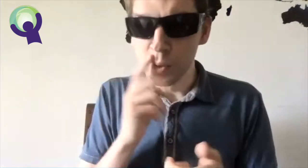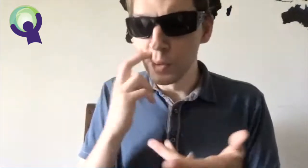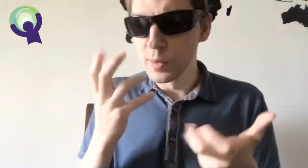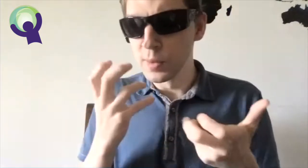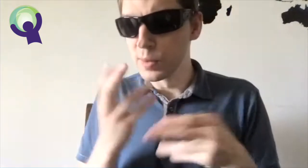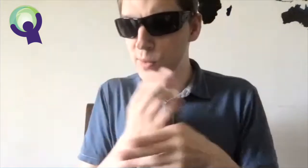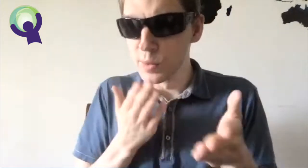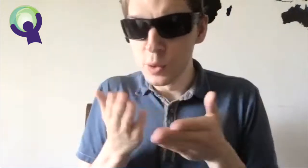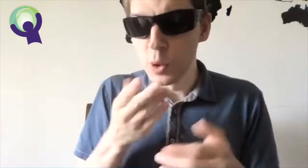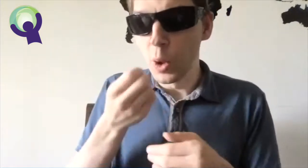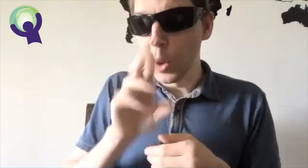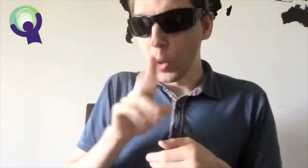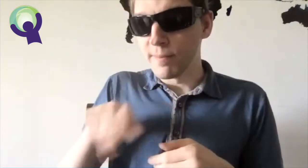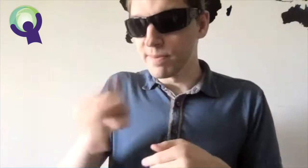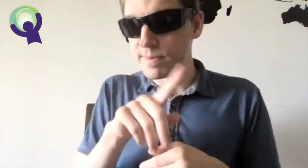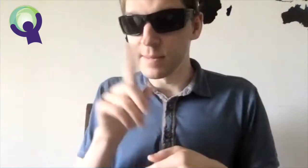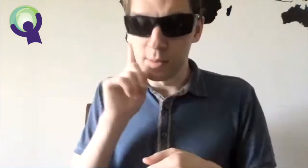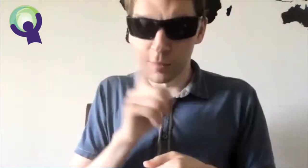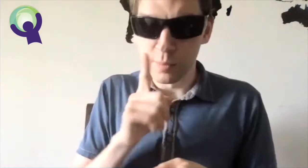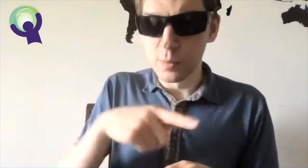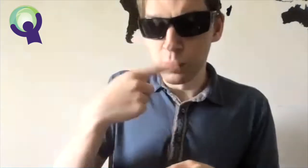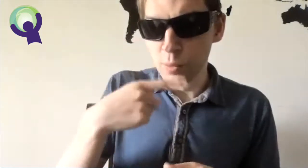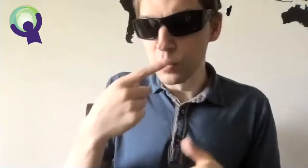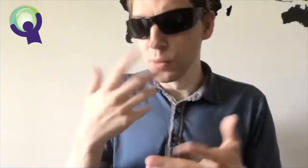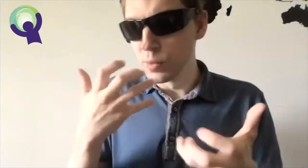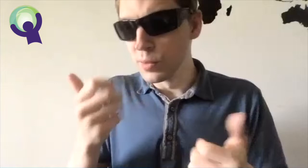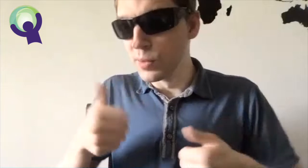up. Getting through all of those- any of the kinks that are needed in that. Anyone